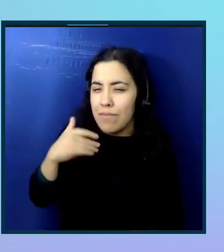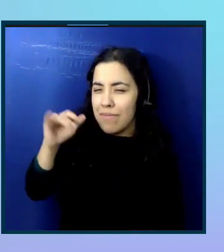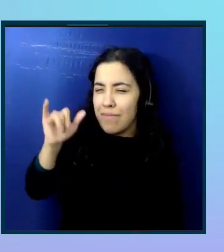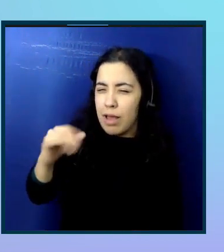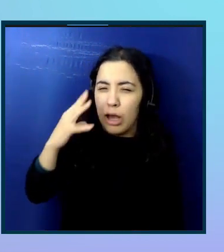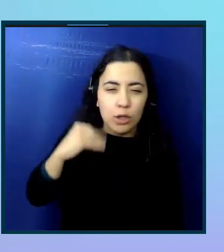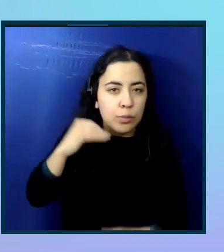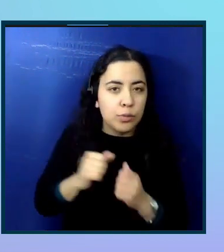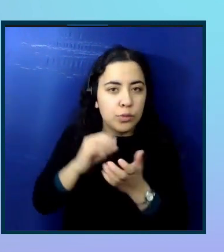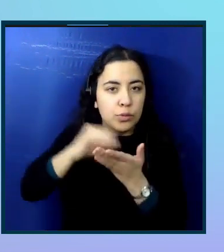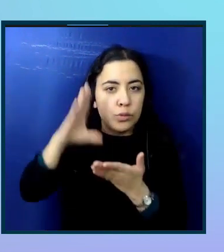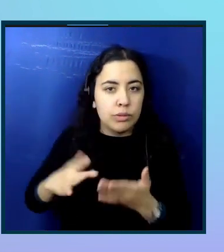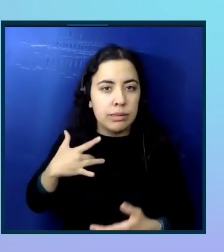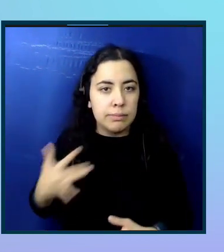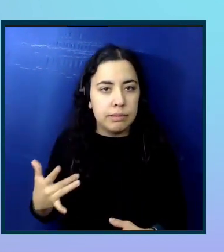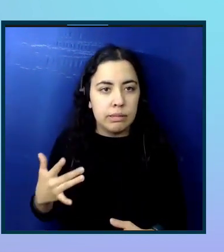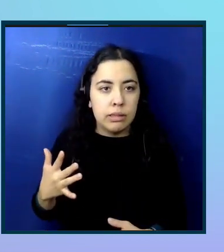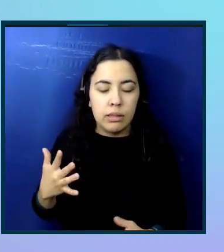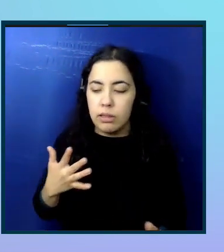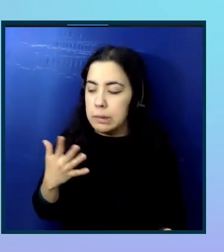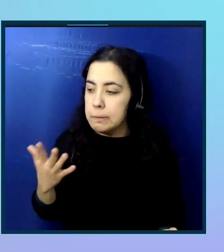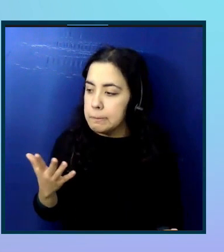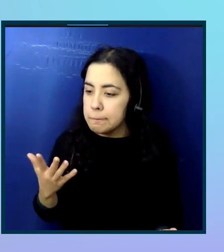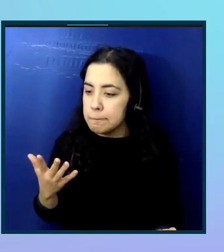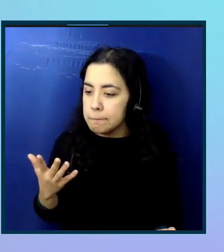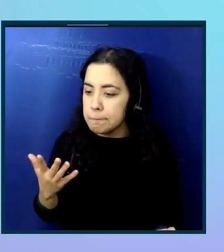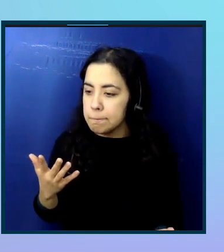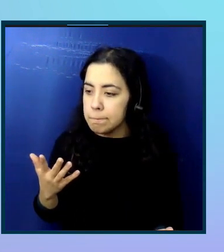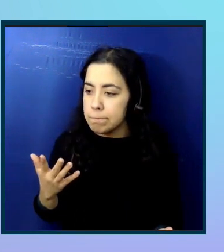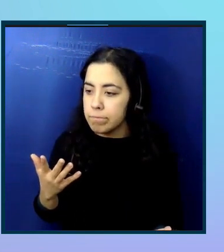about, you know, how they can talk to that programmer,